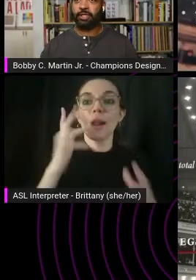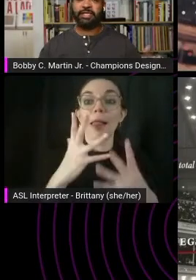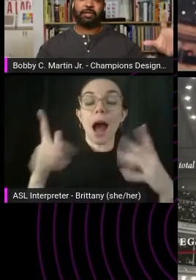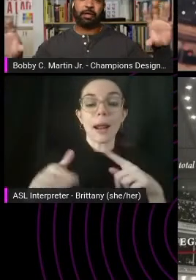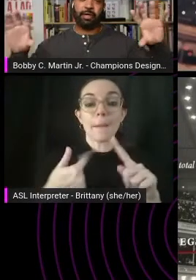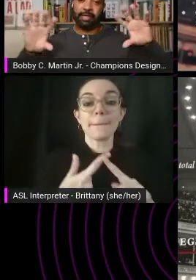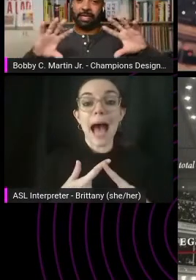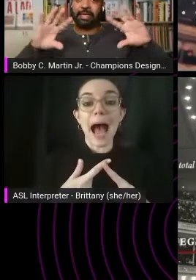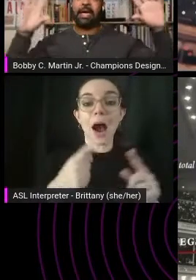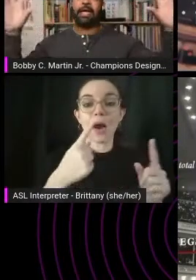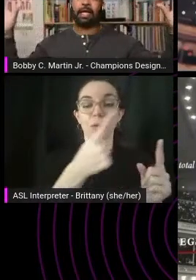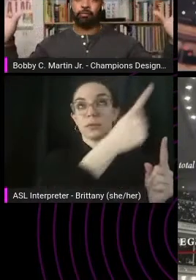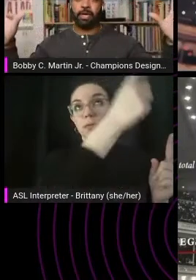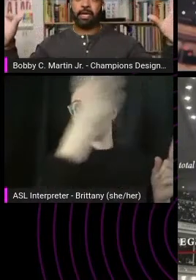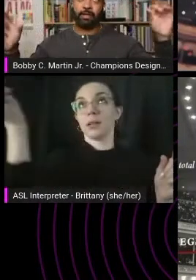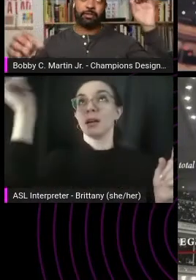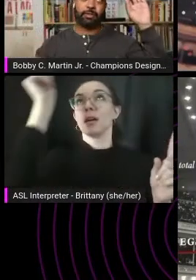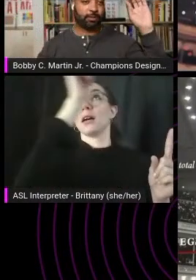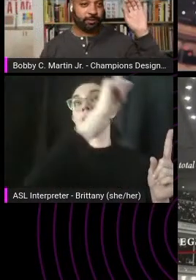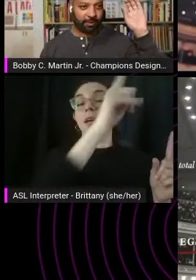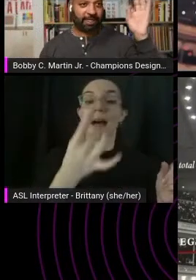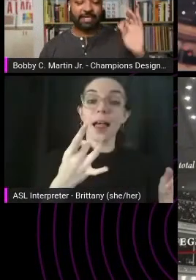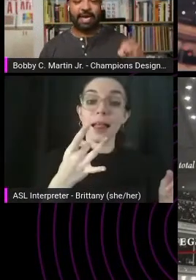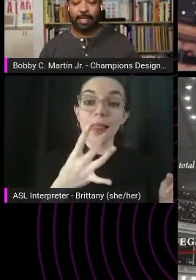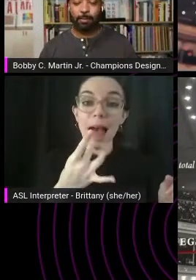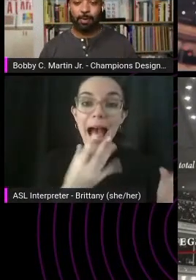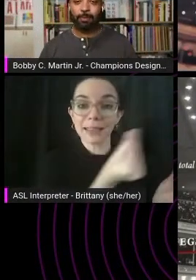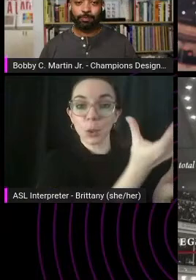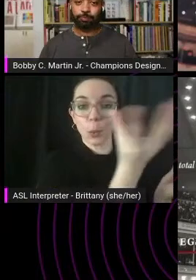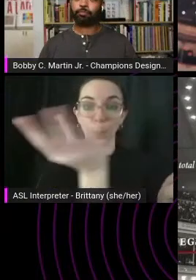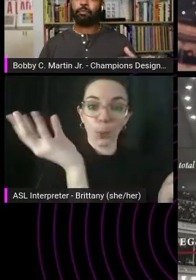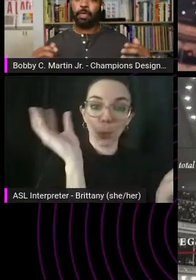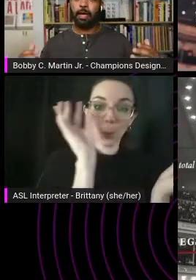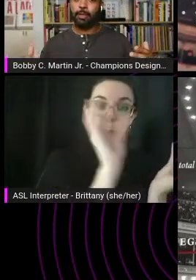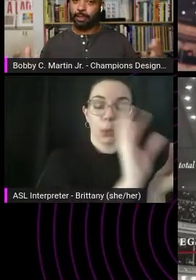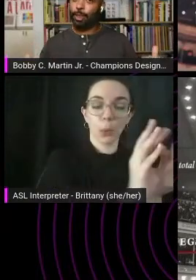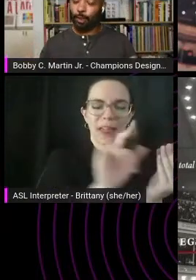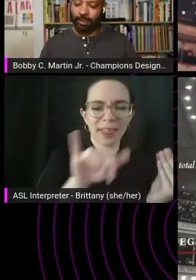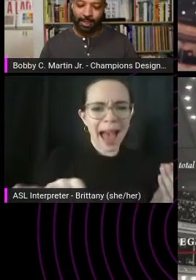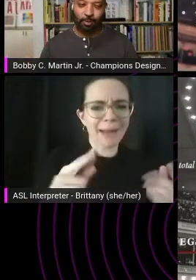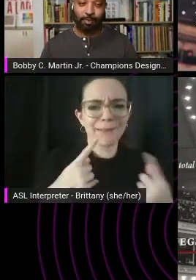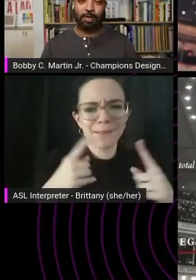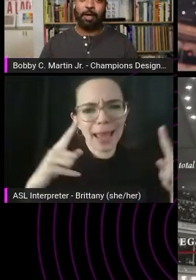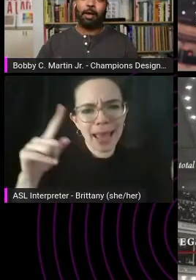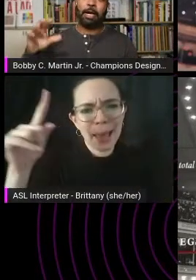So these are an iconic ring. There's an exact number that Gino could tell you about.